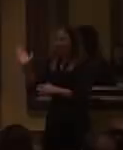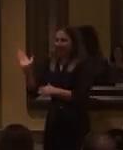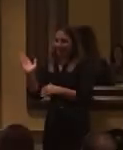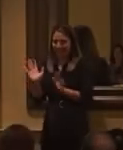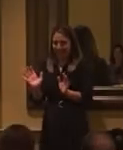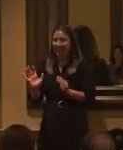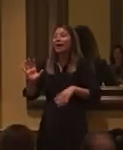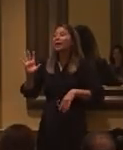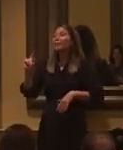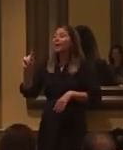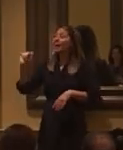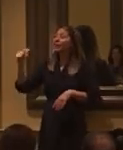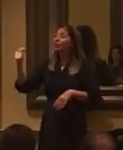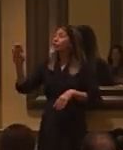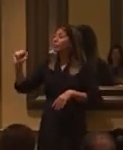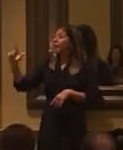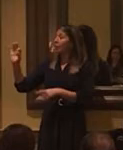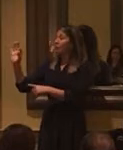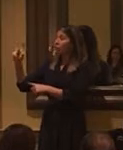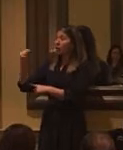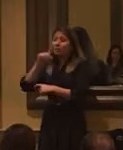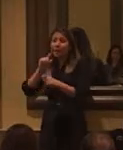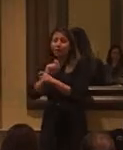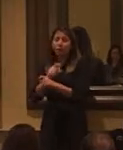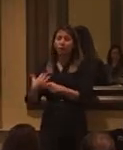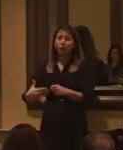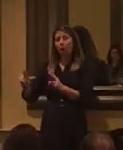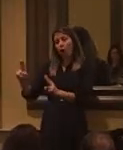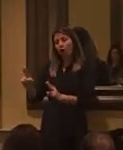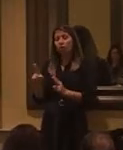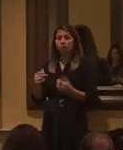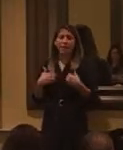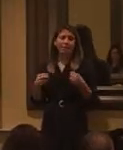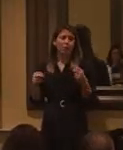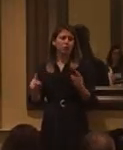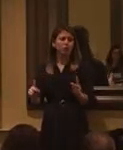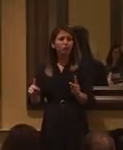AG Bell Florida is really honored that we have this opportunity to share,